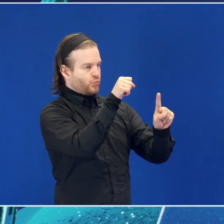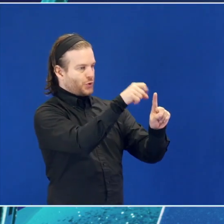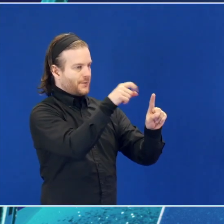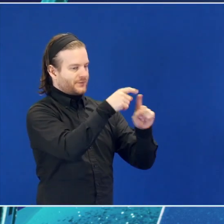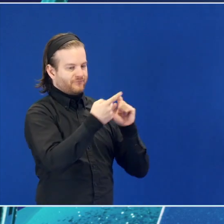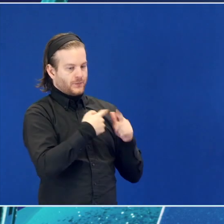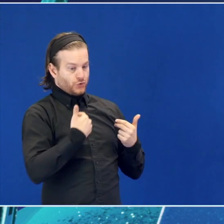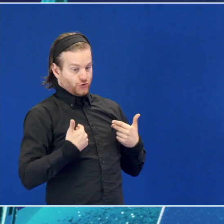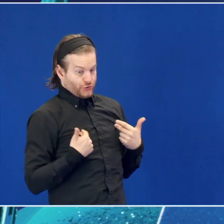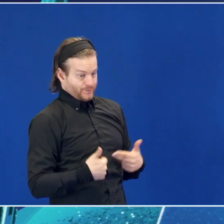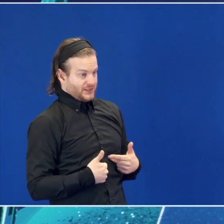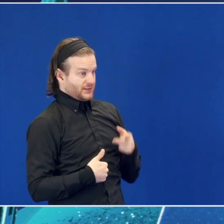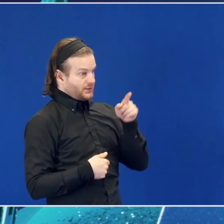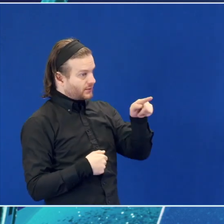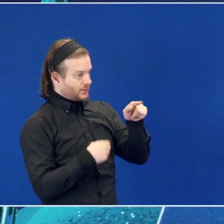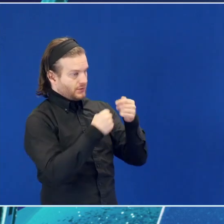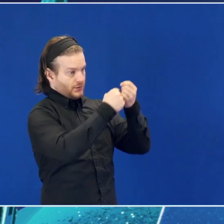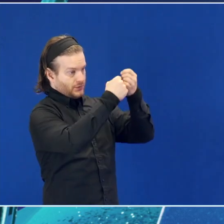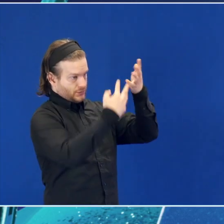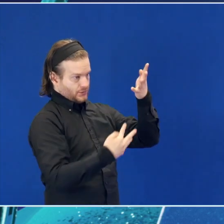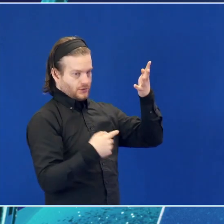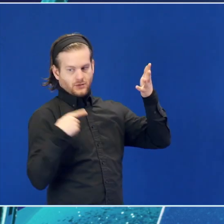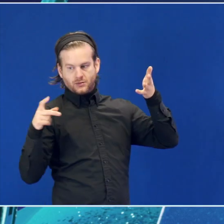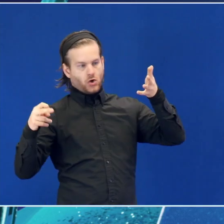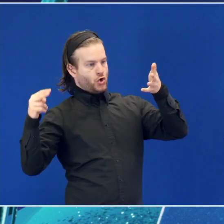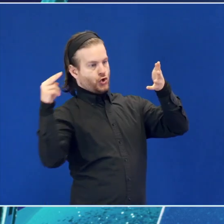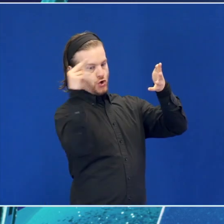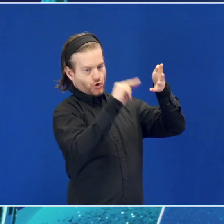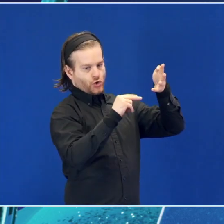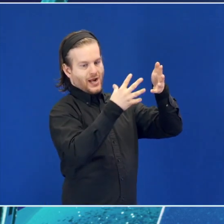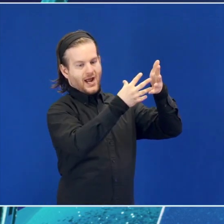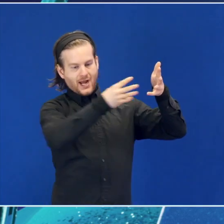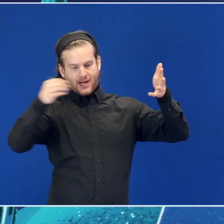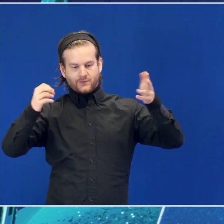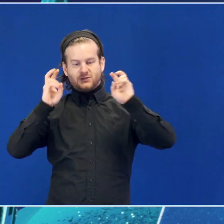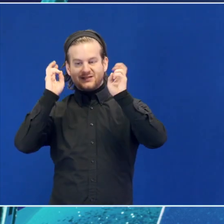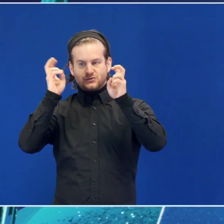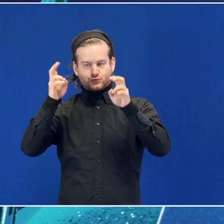that are filed are essentially prompts for GitHub Copilot